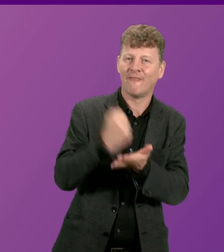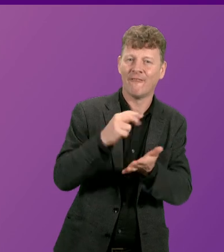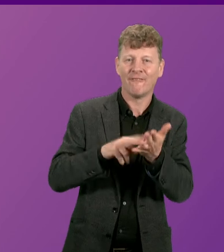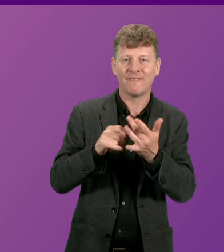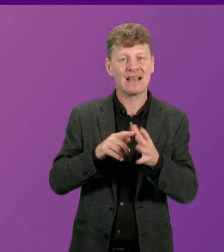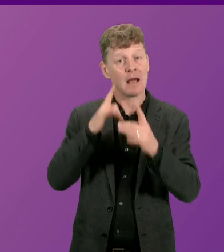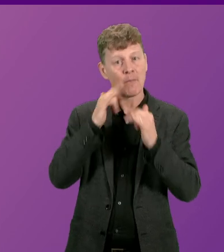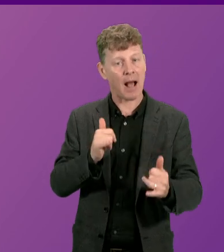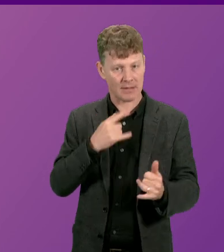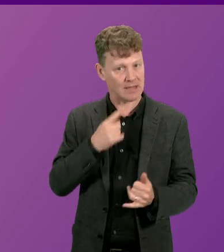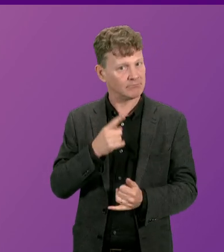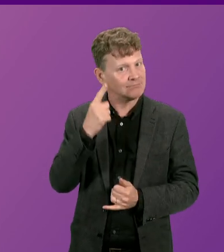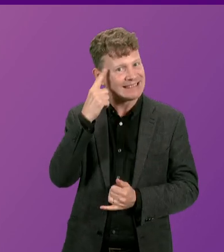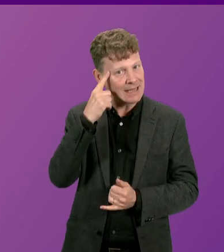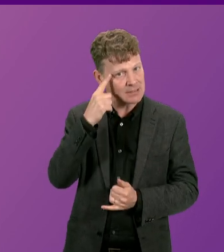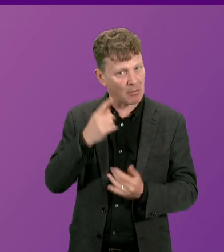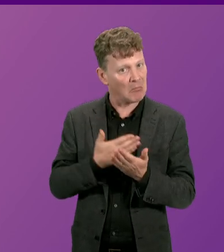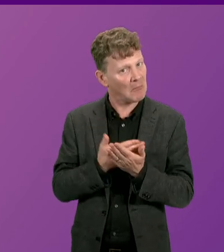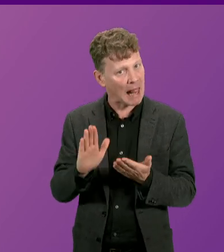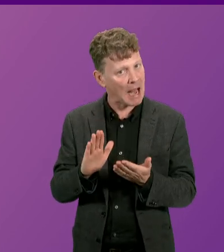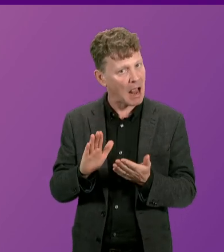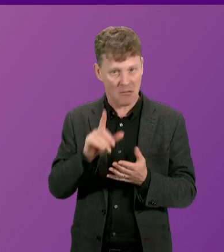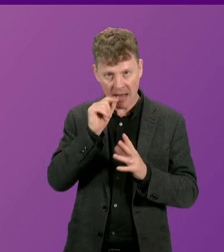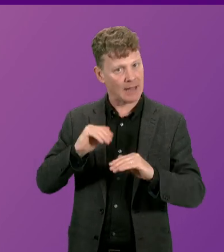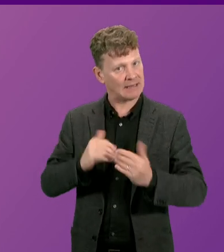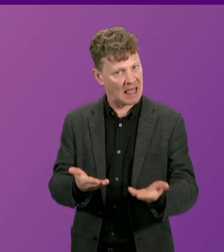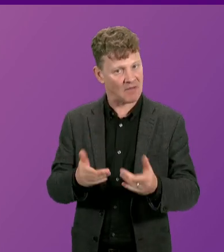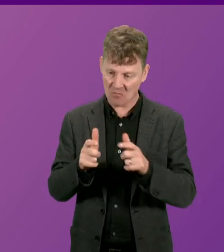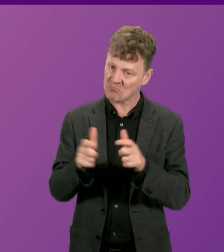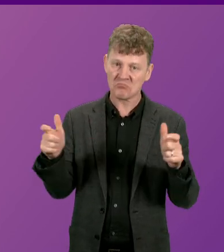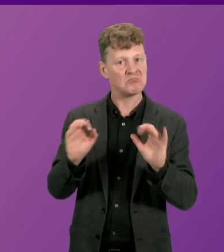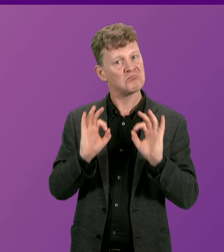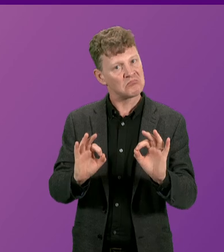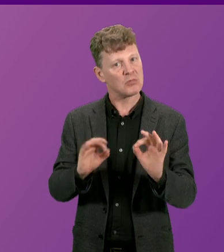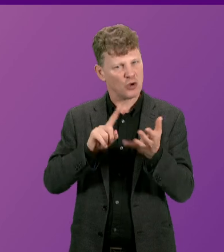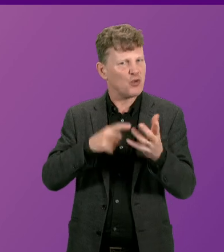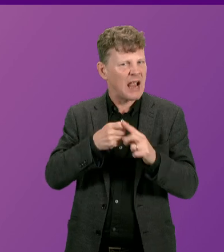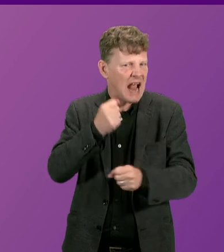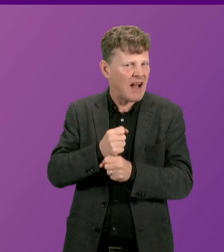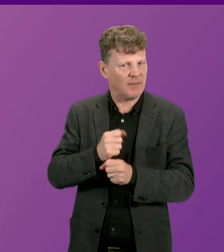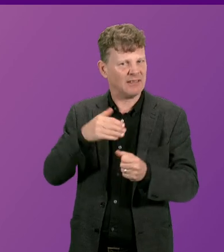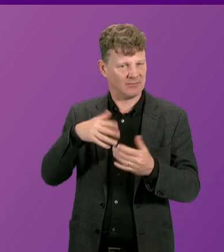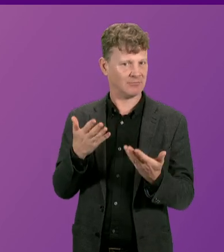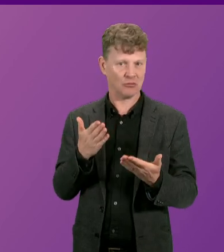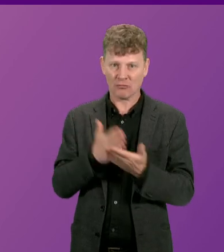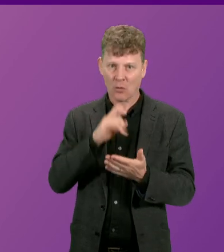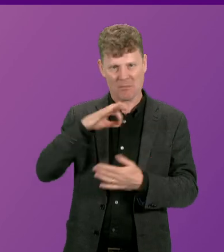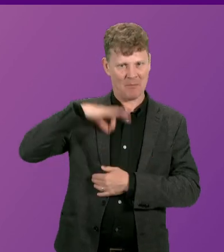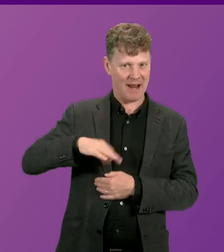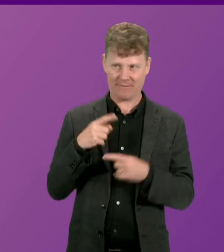“sensible and clear in both scale and deliverability”, and it highlighted that it is in the UK Government’s interest to trial it. Despite that,